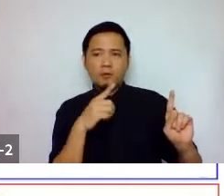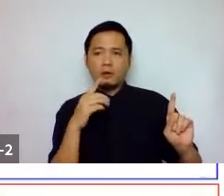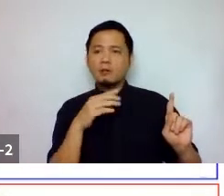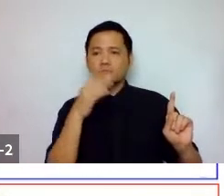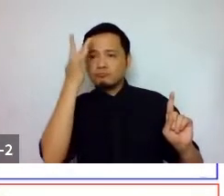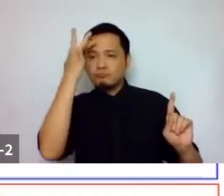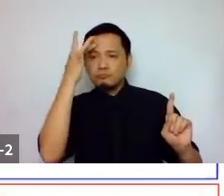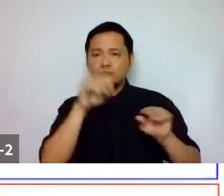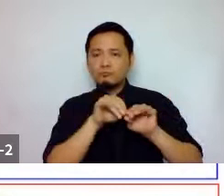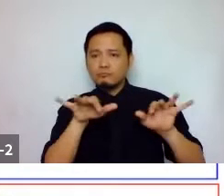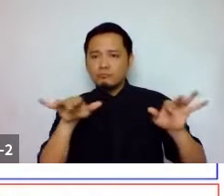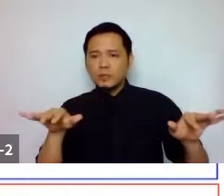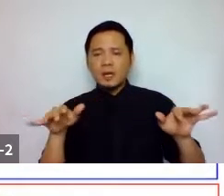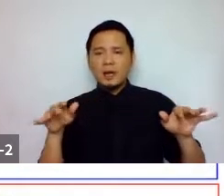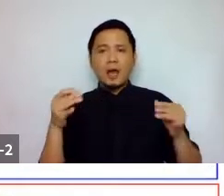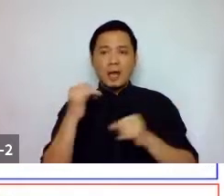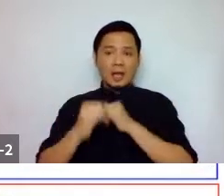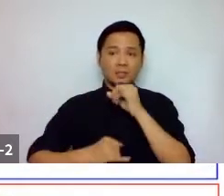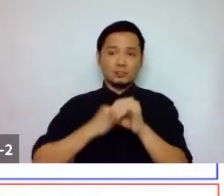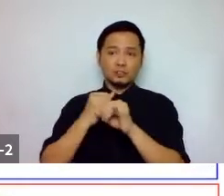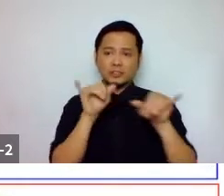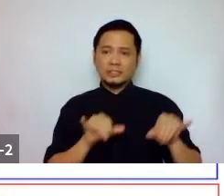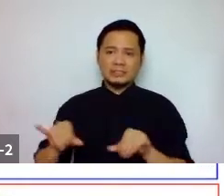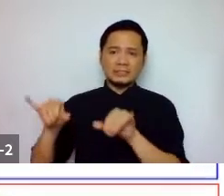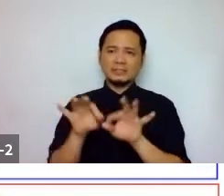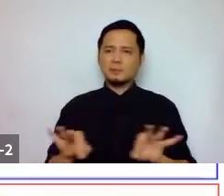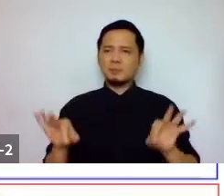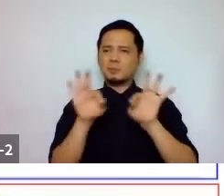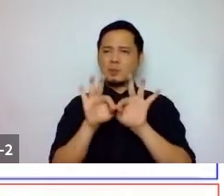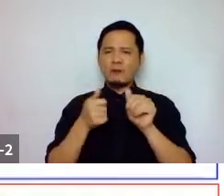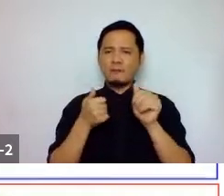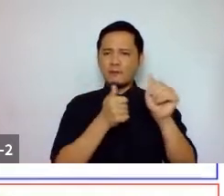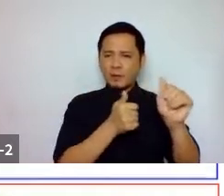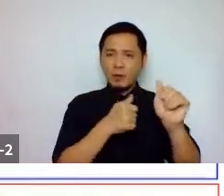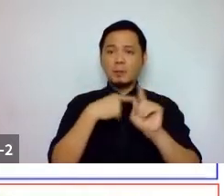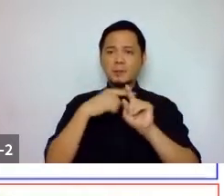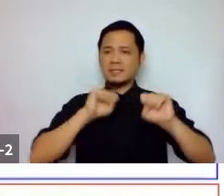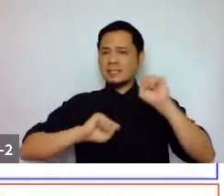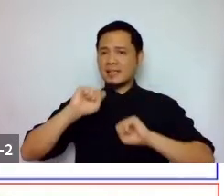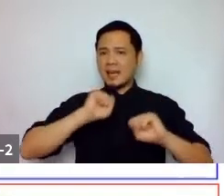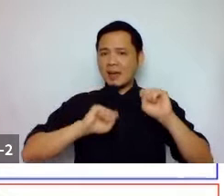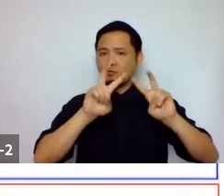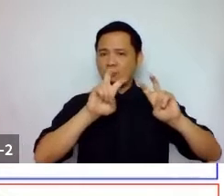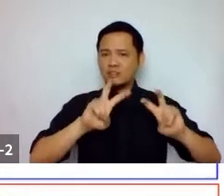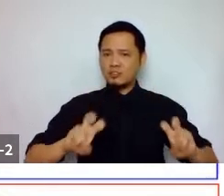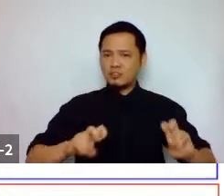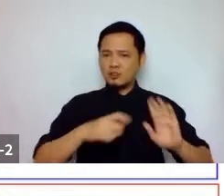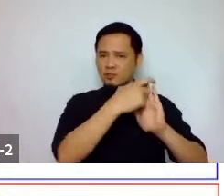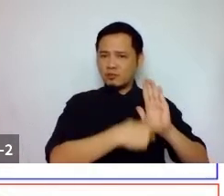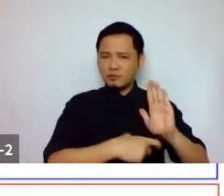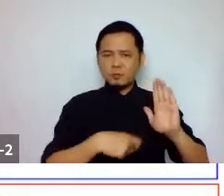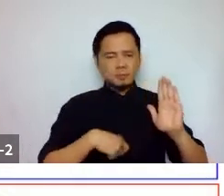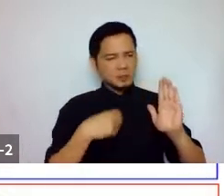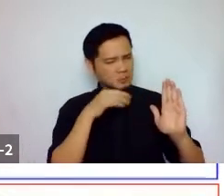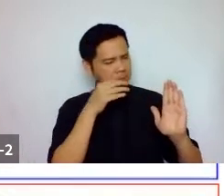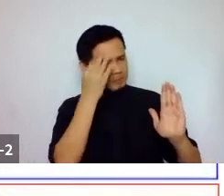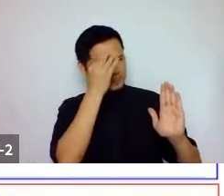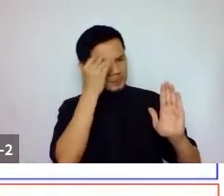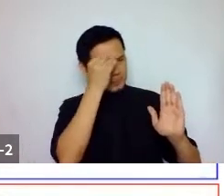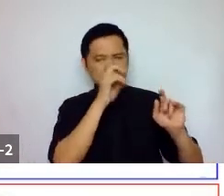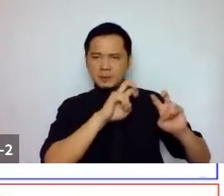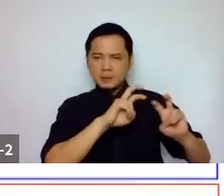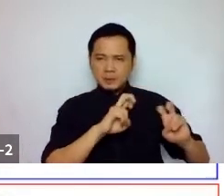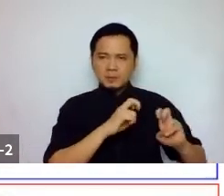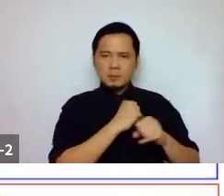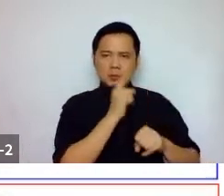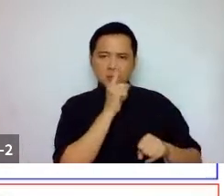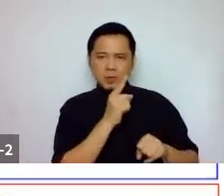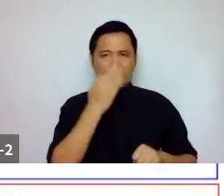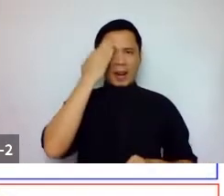There are a lot of international standards that we follow and we review scientific publications to know their results on the clinical trials.